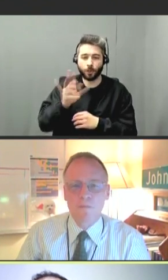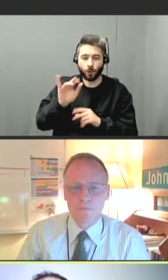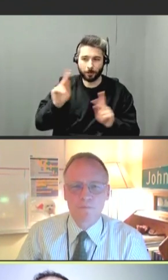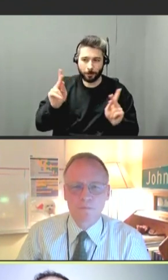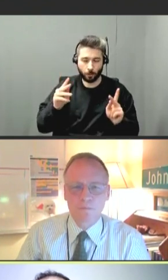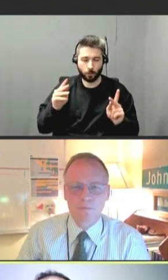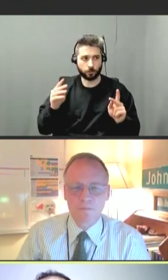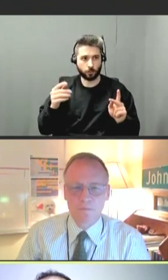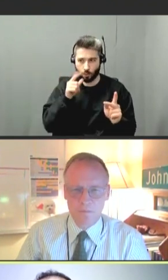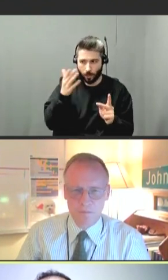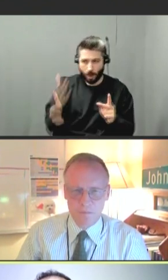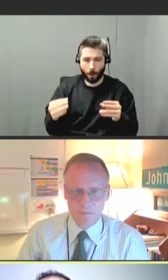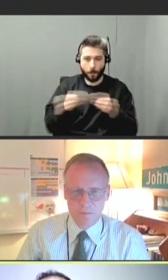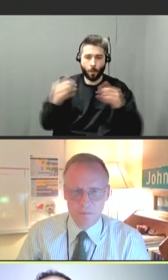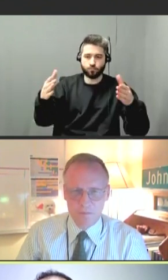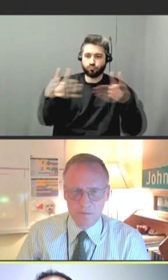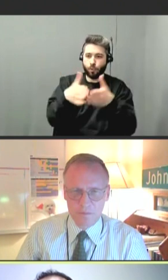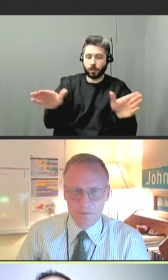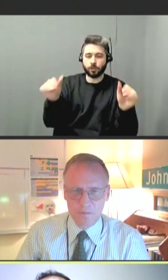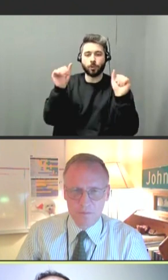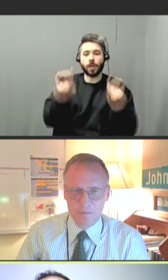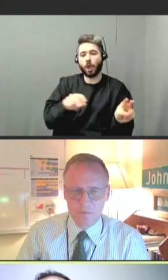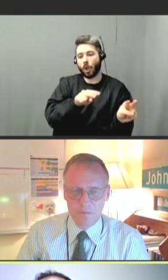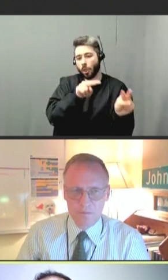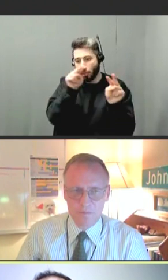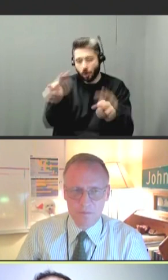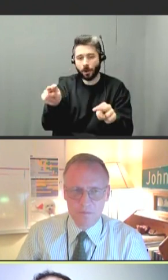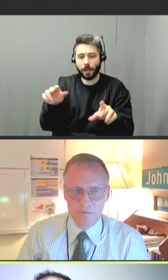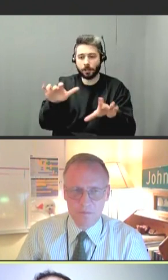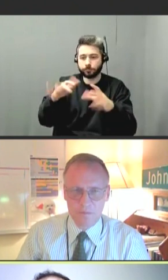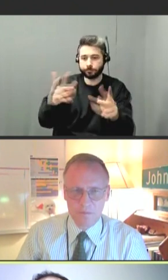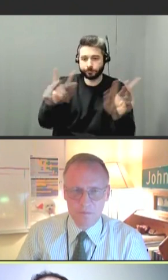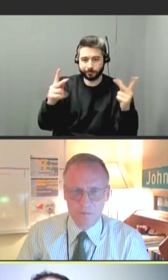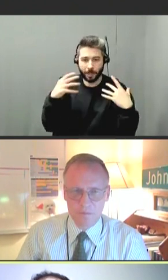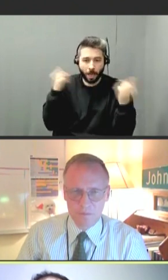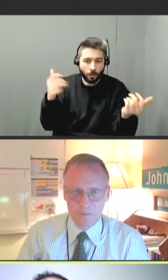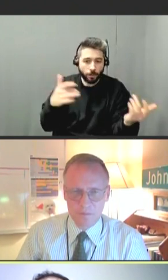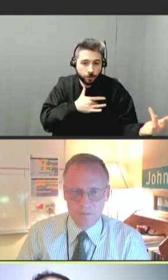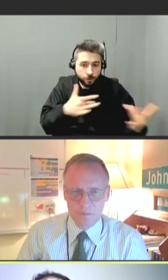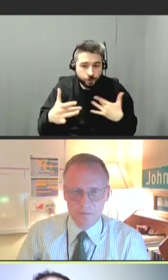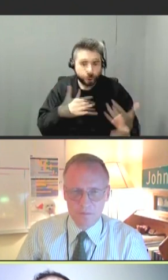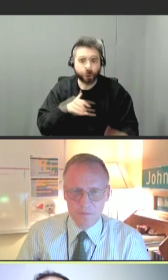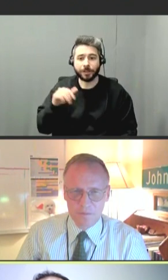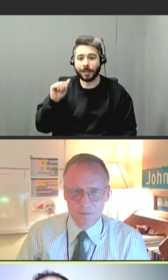we can actually look at some of the population health concerns, whether these are ACO metrics and